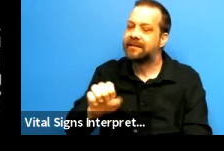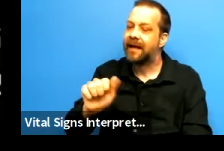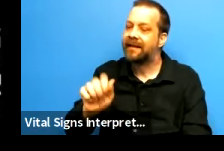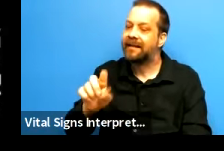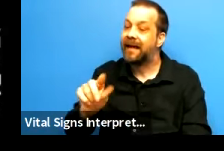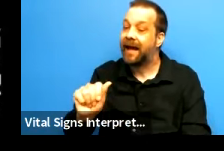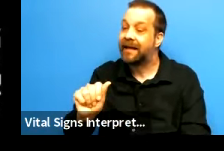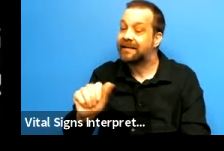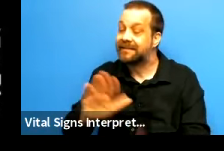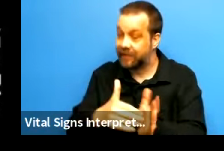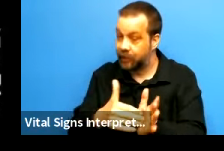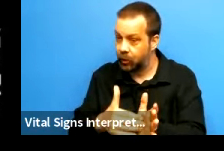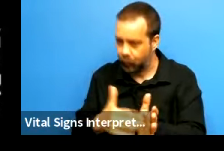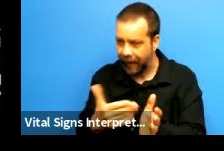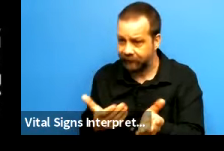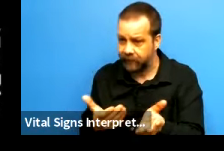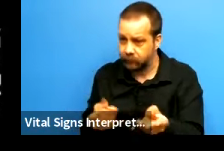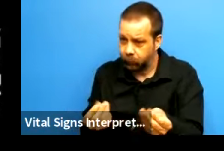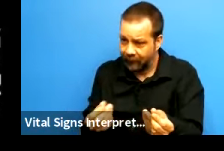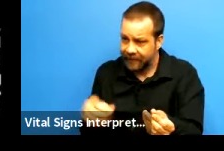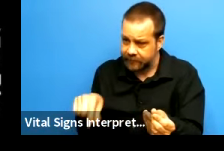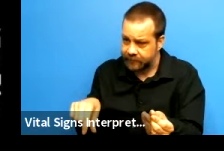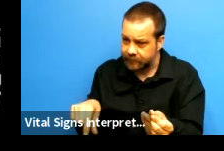but we made the decision early in the pandemic